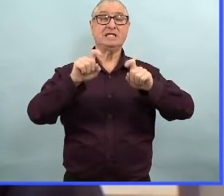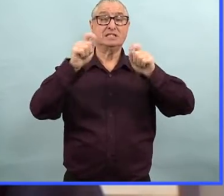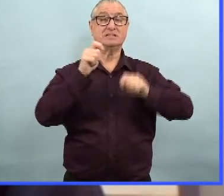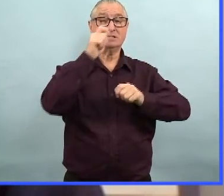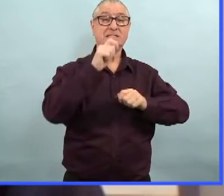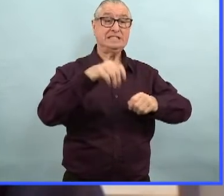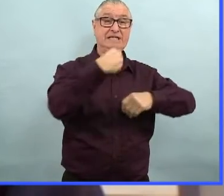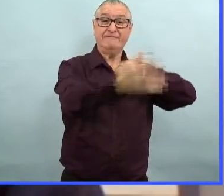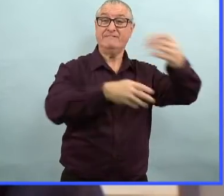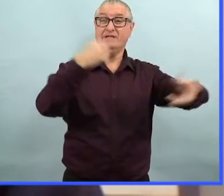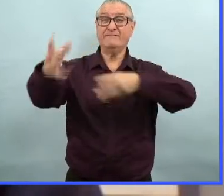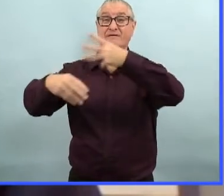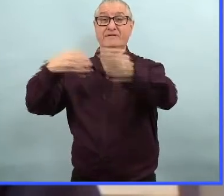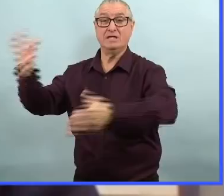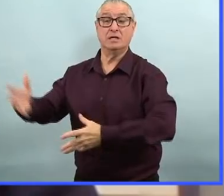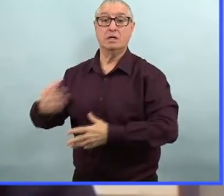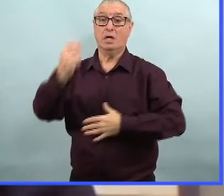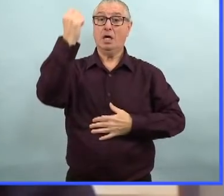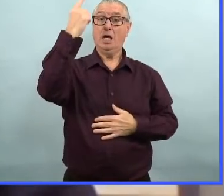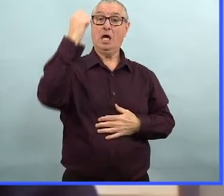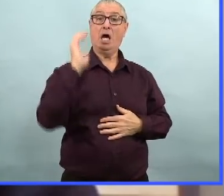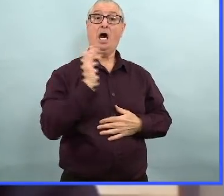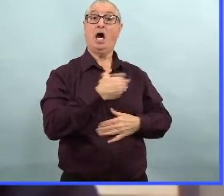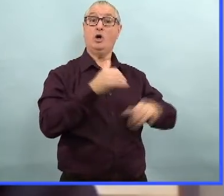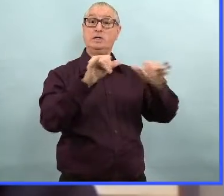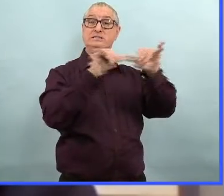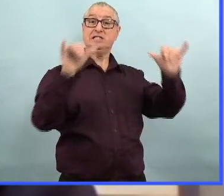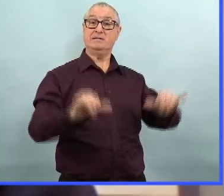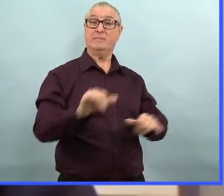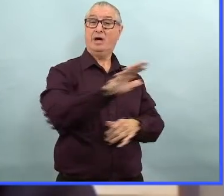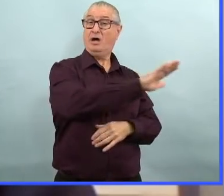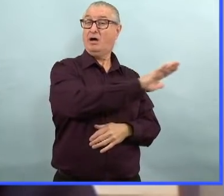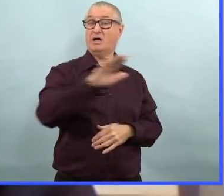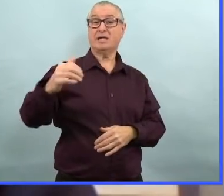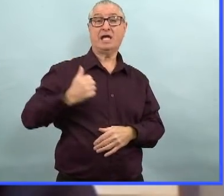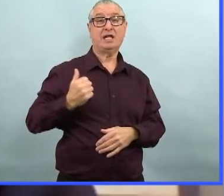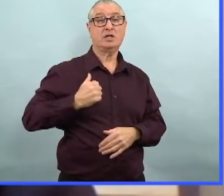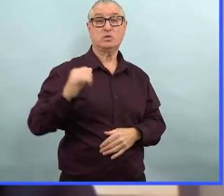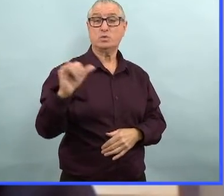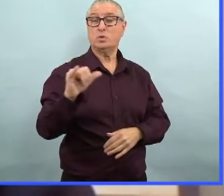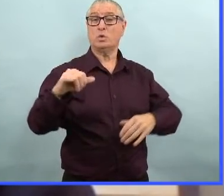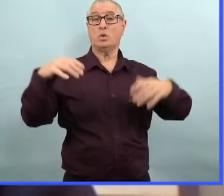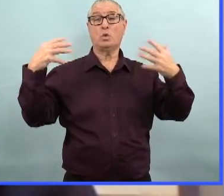strain in the system everywhere we have a strain in the acute care system we have a strain at the